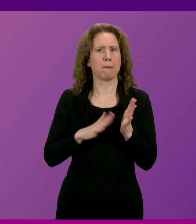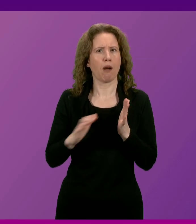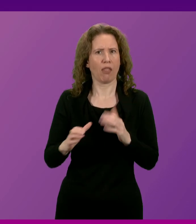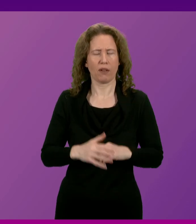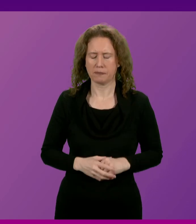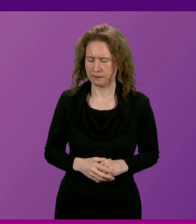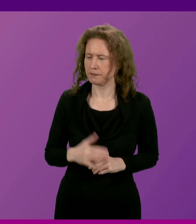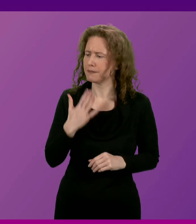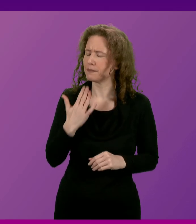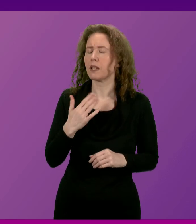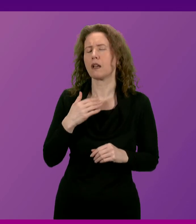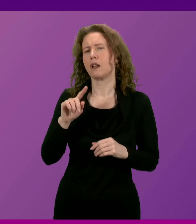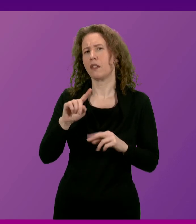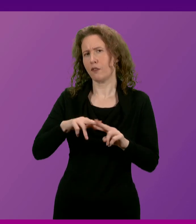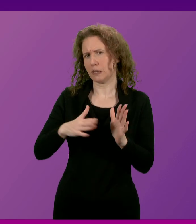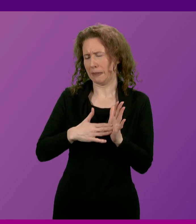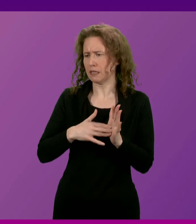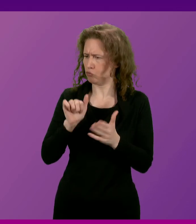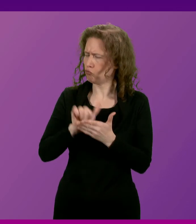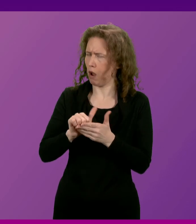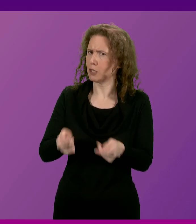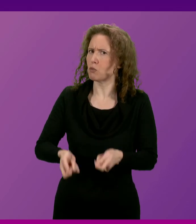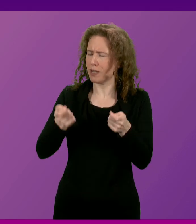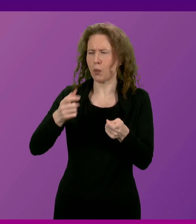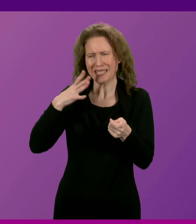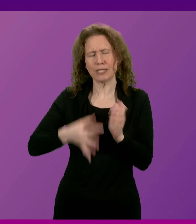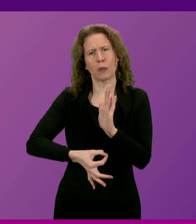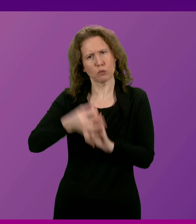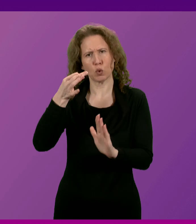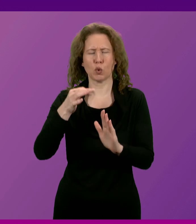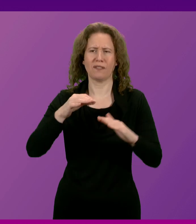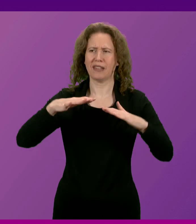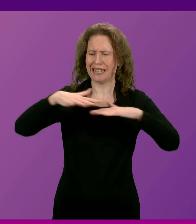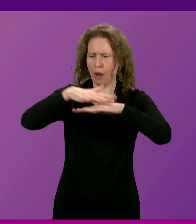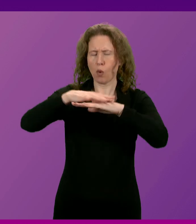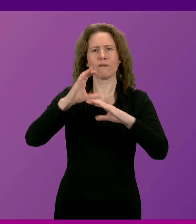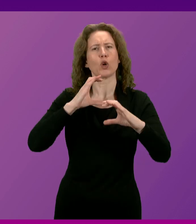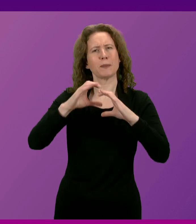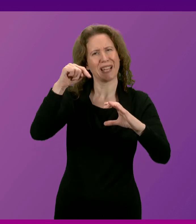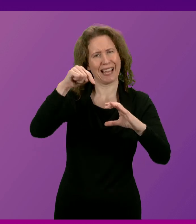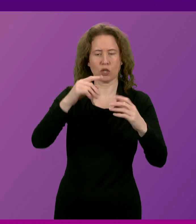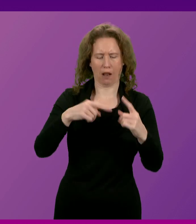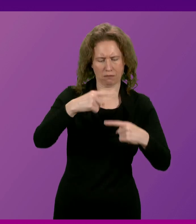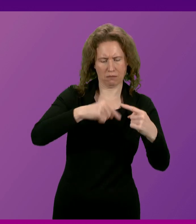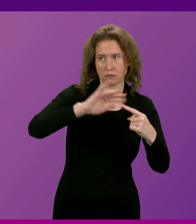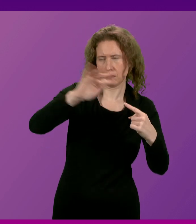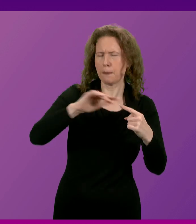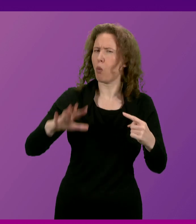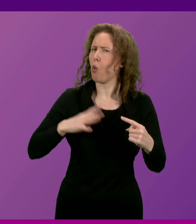The First Minister rightly addresses the need to improve the communications network, but there is already a disparity in the roll-out of smart meters, which has seen